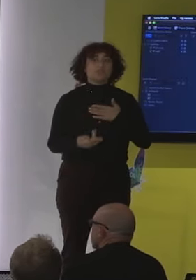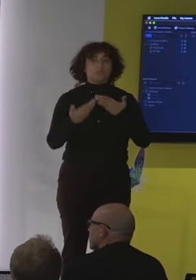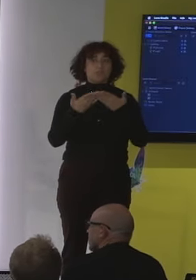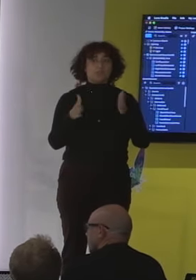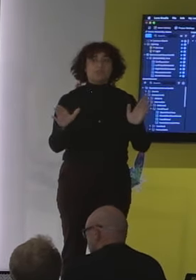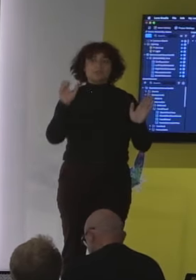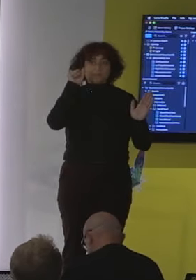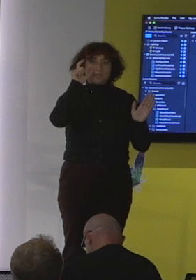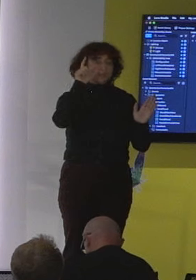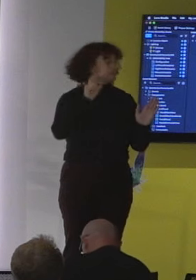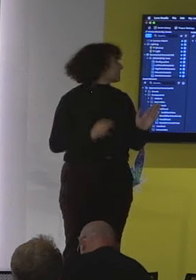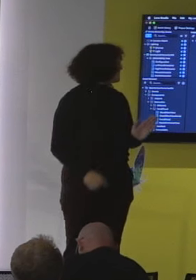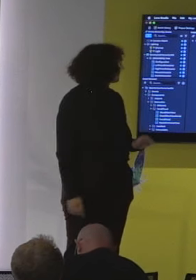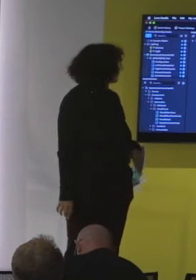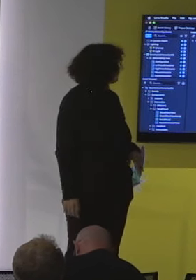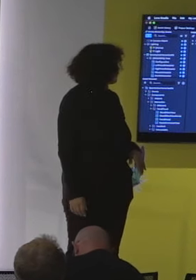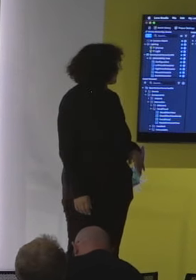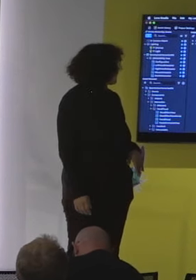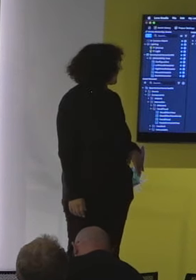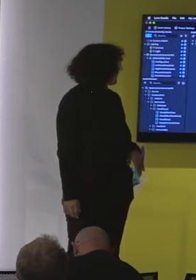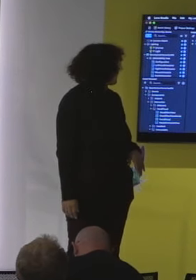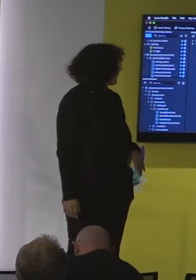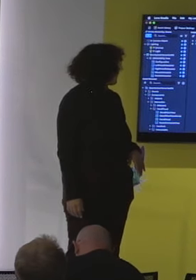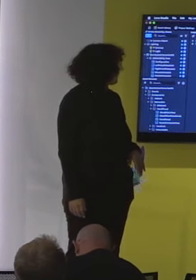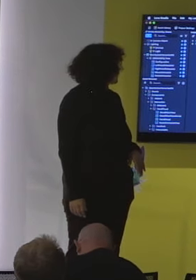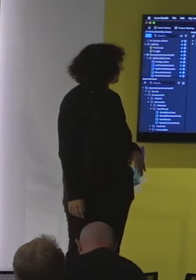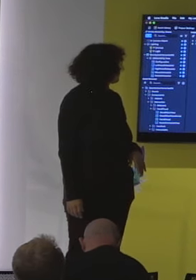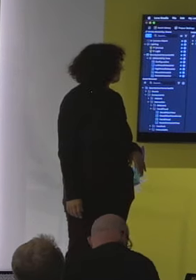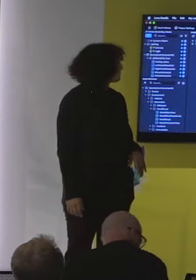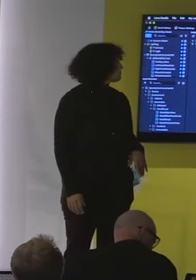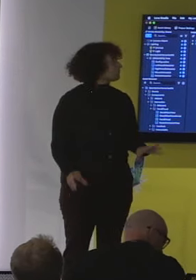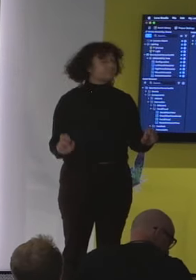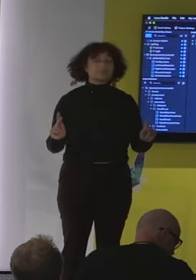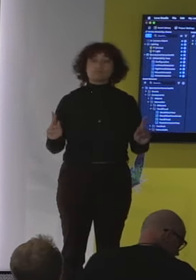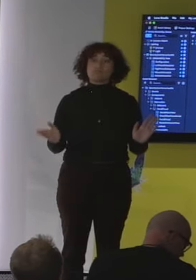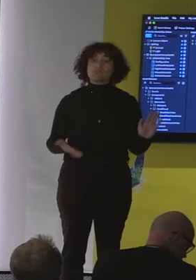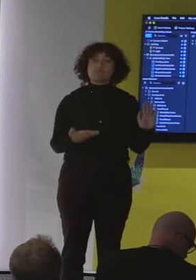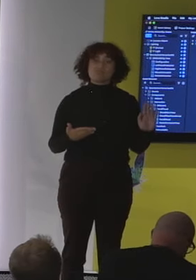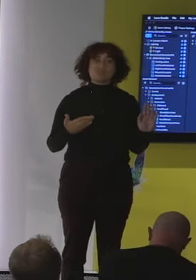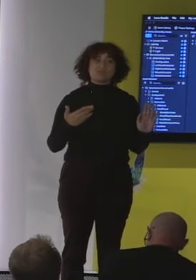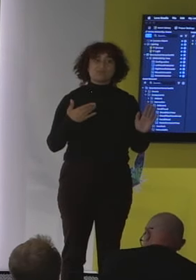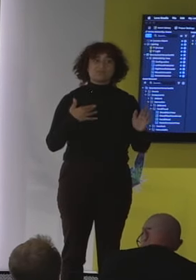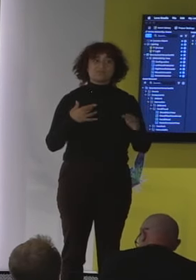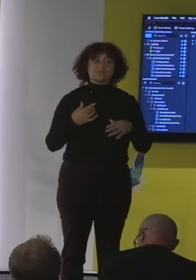(attendees chattering) All right, so let's get comfortable with our environment.